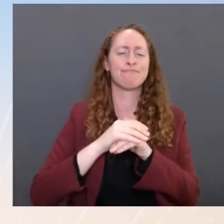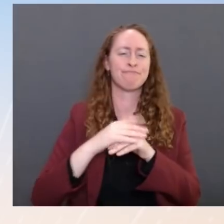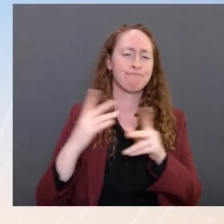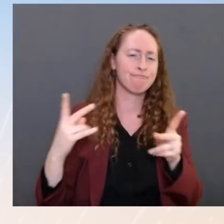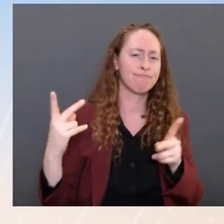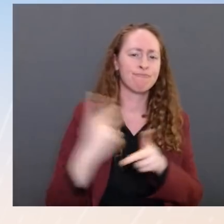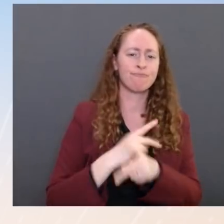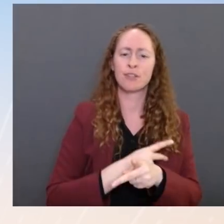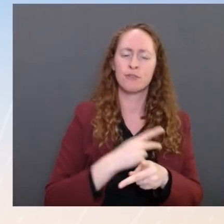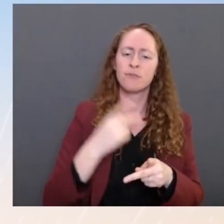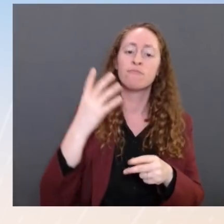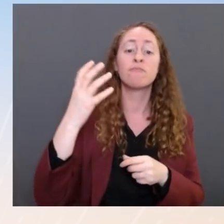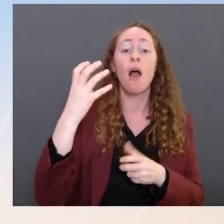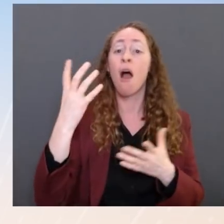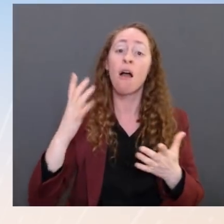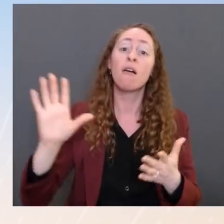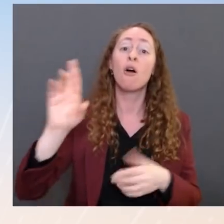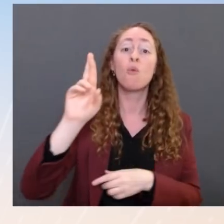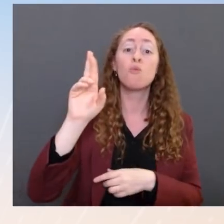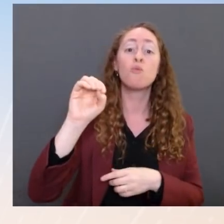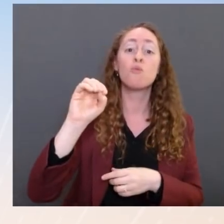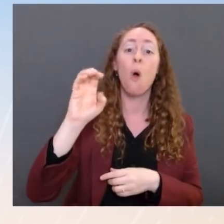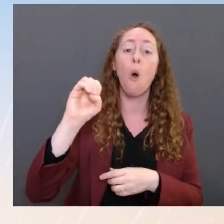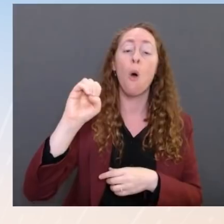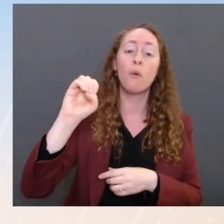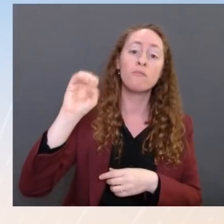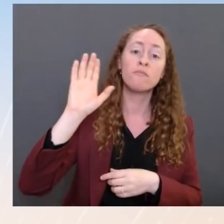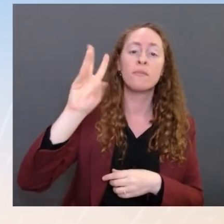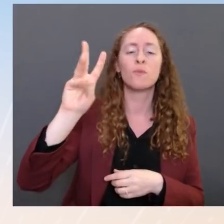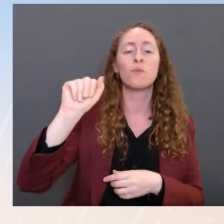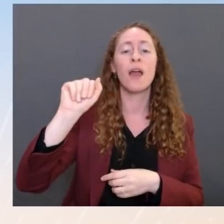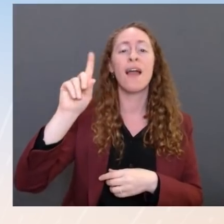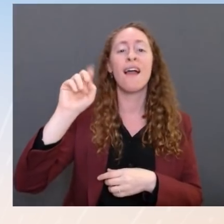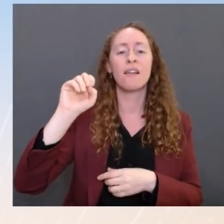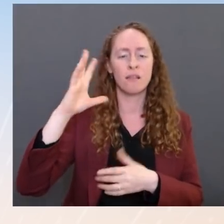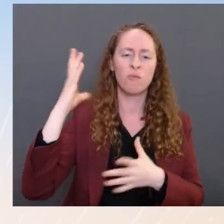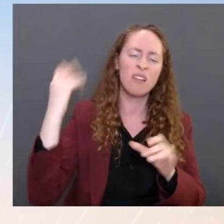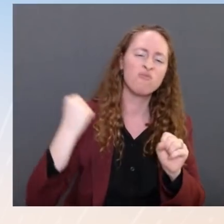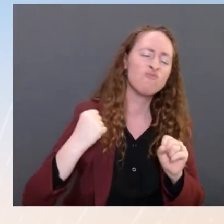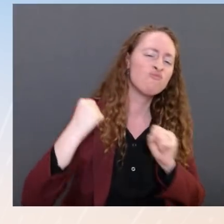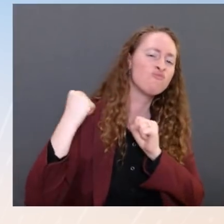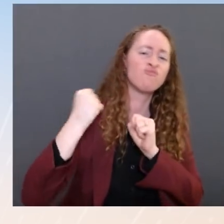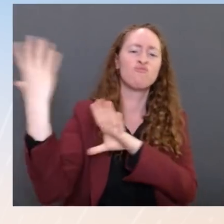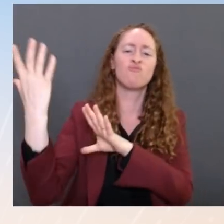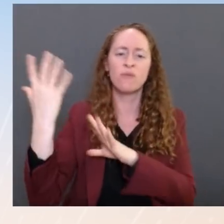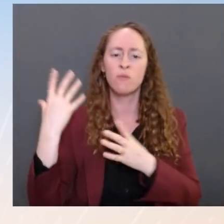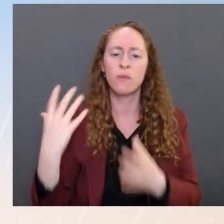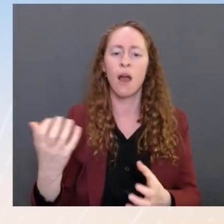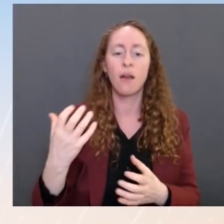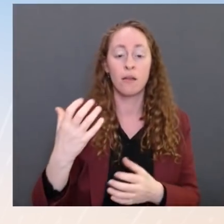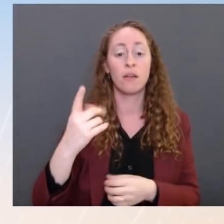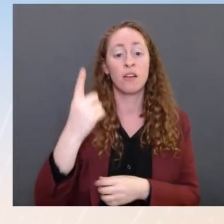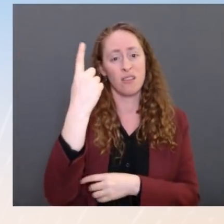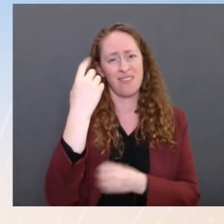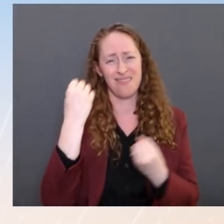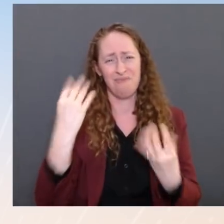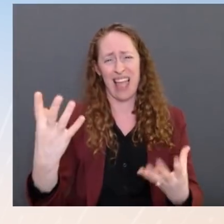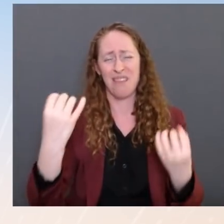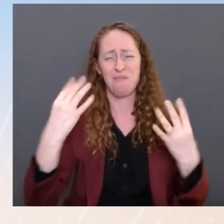in a Fox News Poll, may I add, supported. And there are countless examples from there. The President believes that there is still work